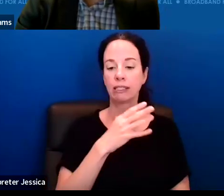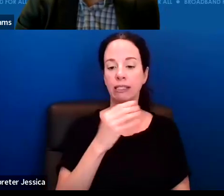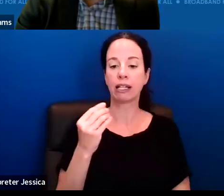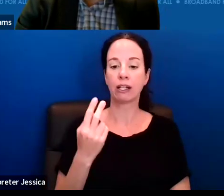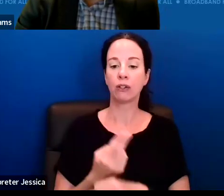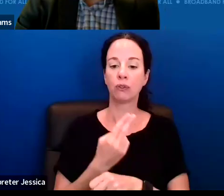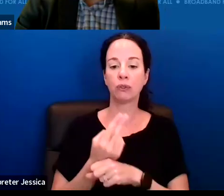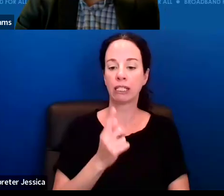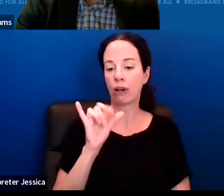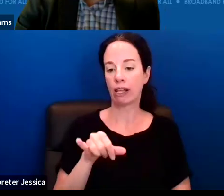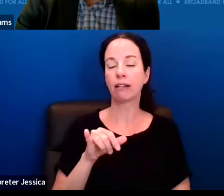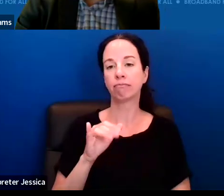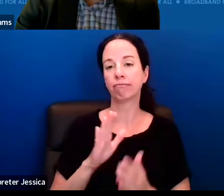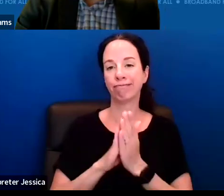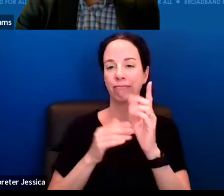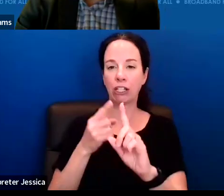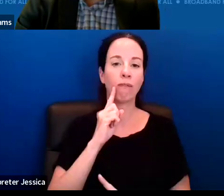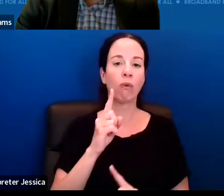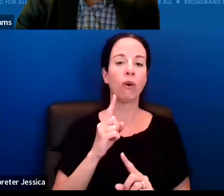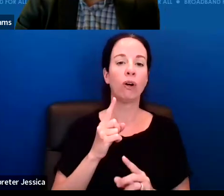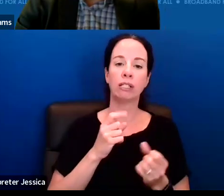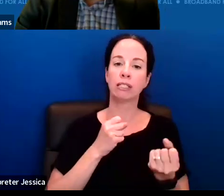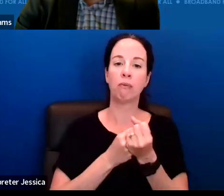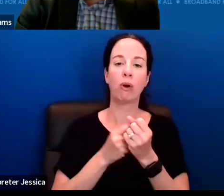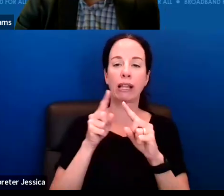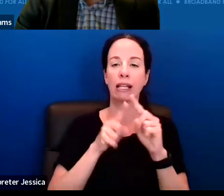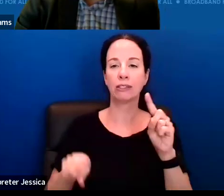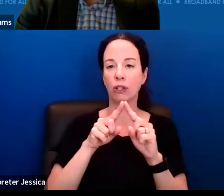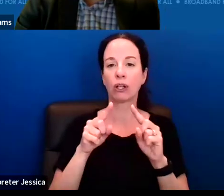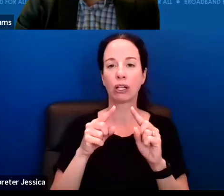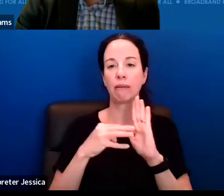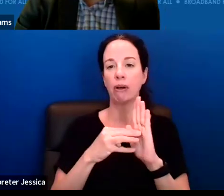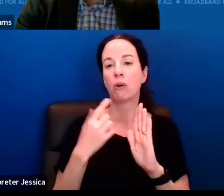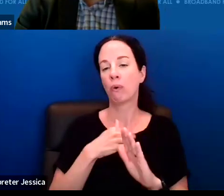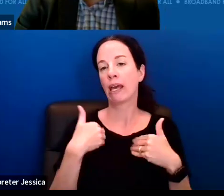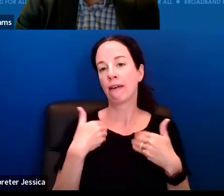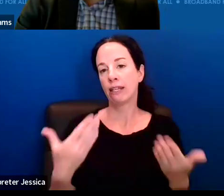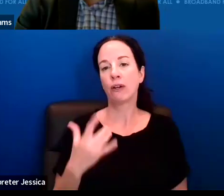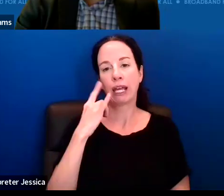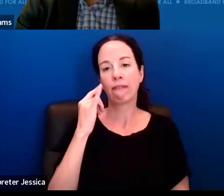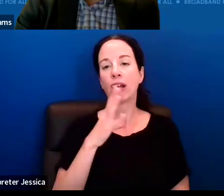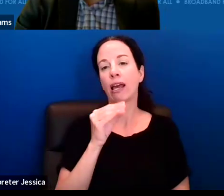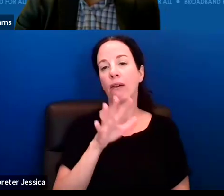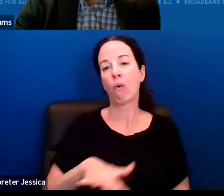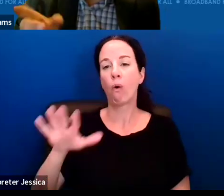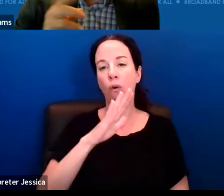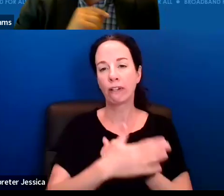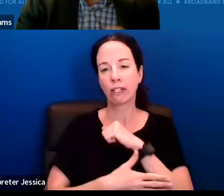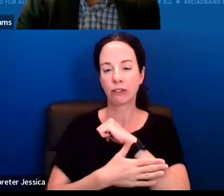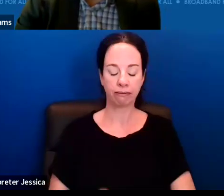initiative to fund this circular model that we employ in California and across the country.